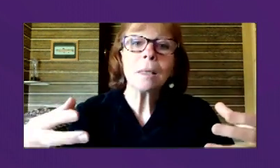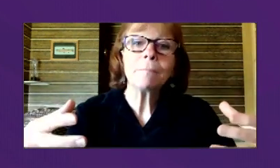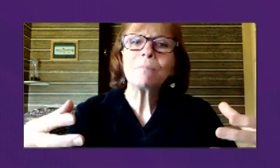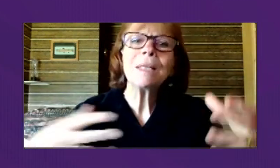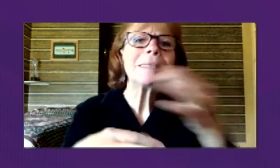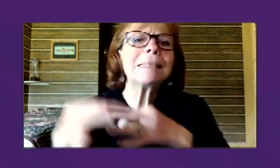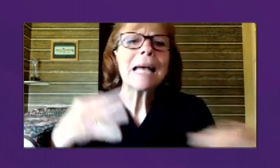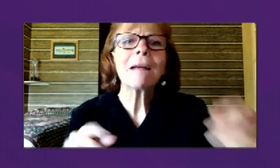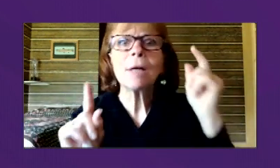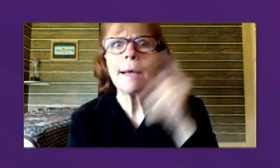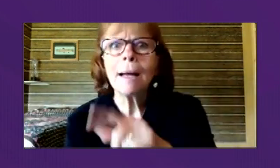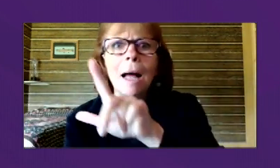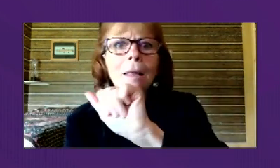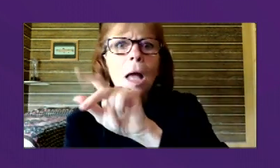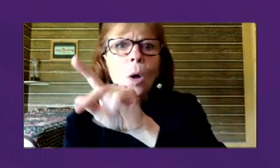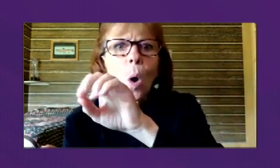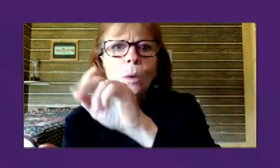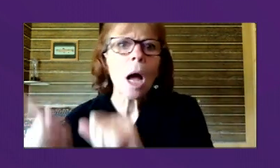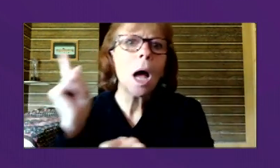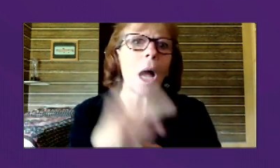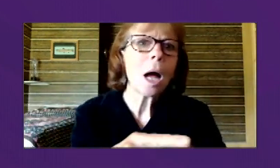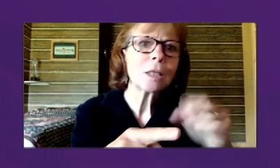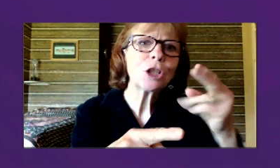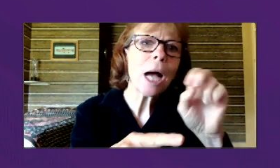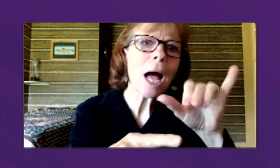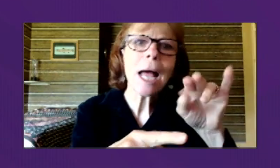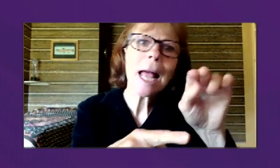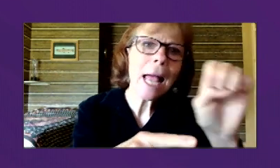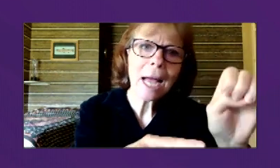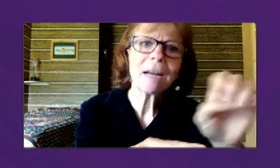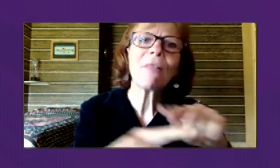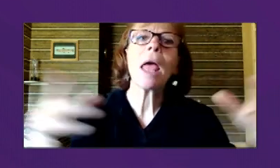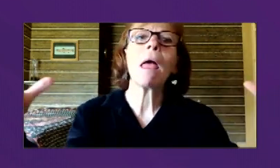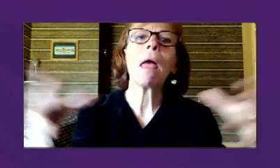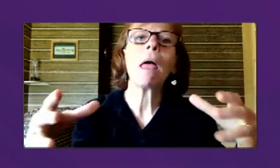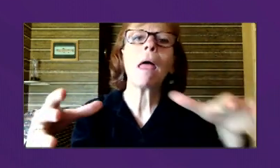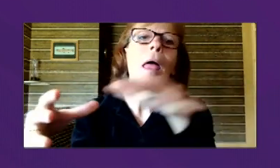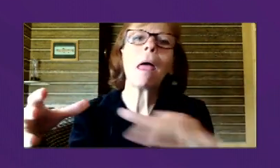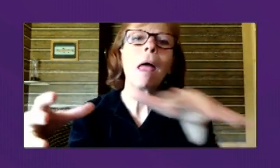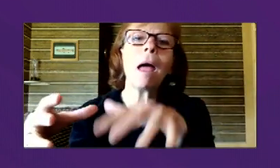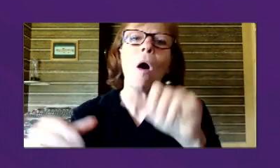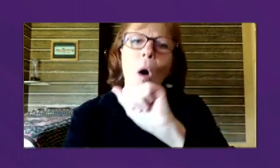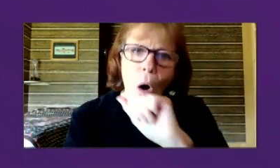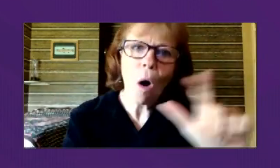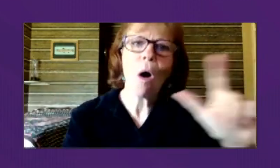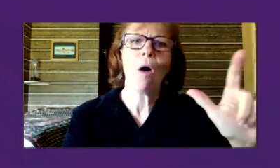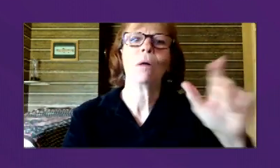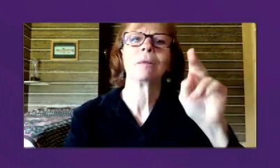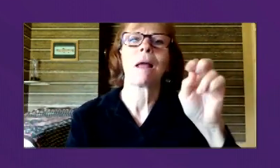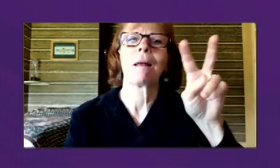Cheyenne. This homogenized image is eventually applied to all native peoples. Next slide, please.